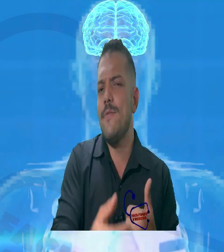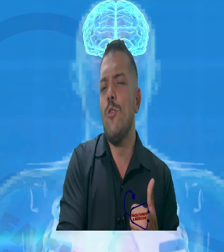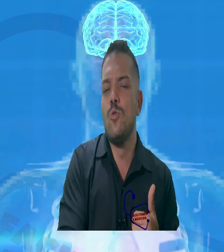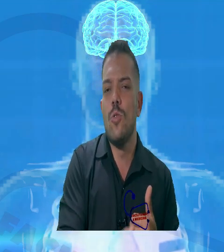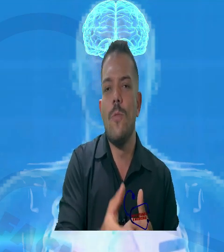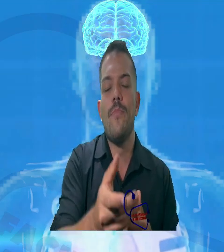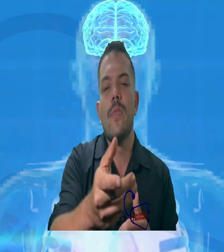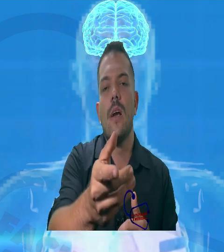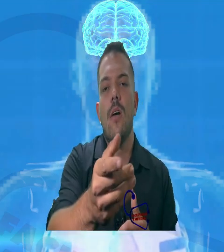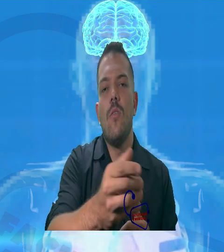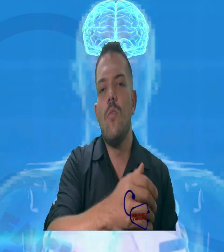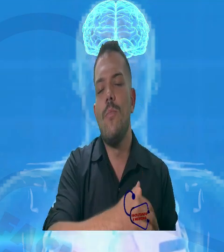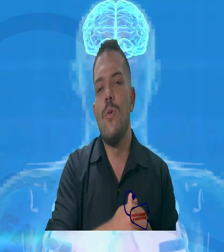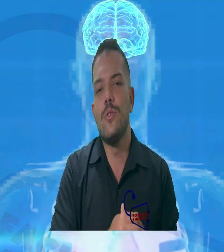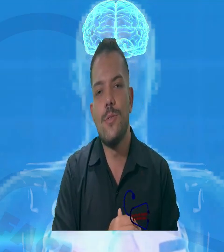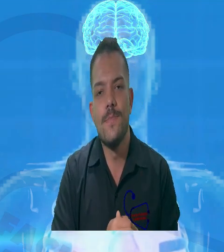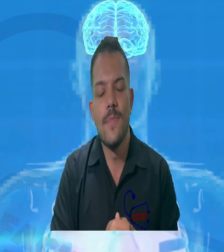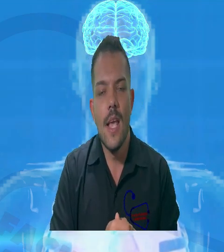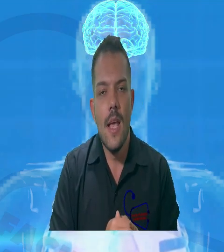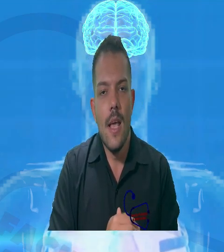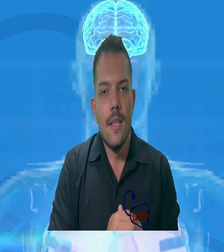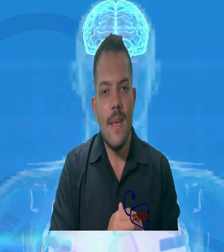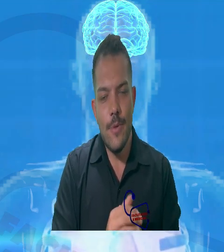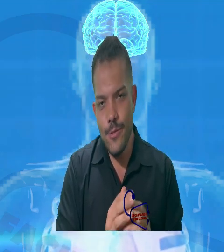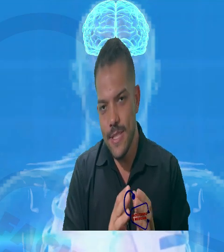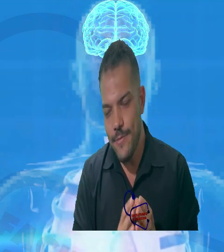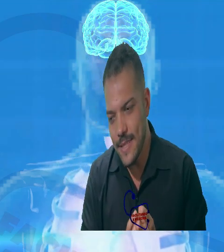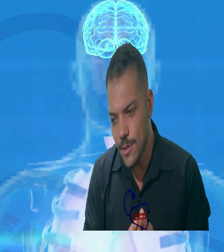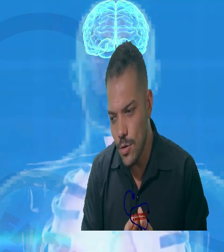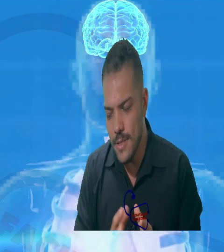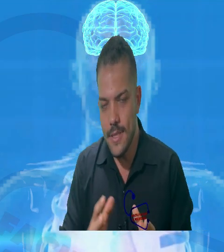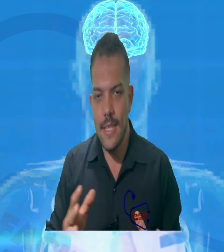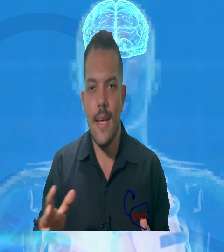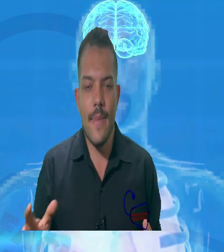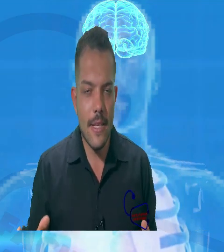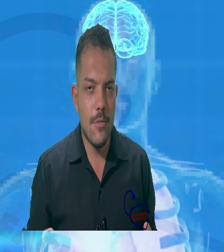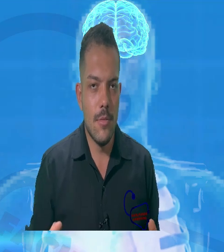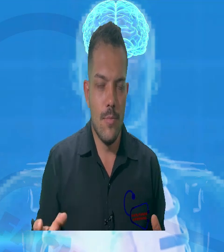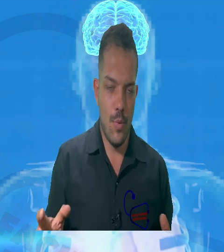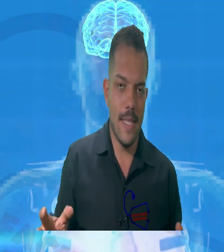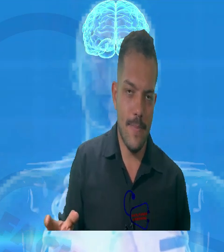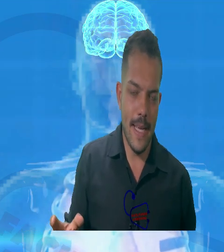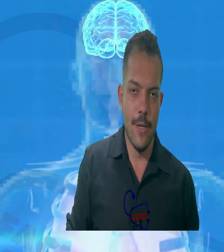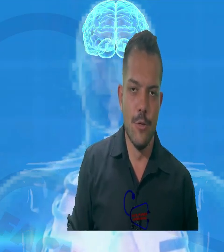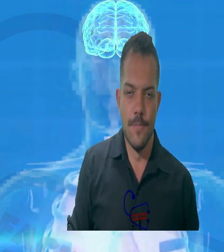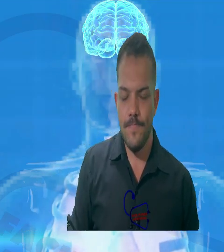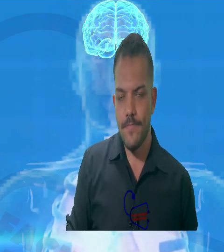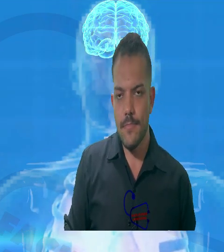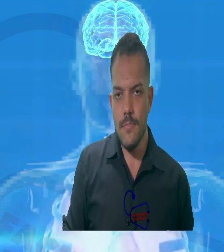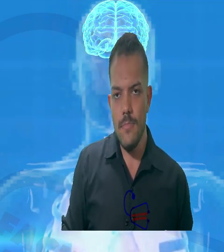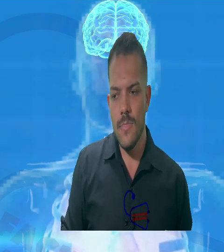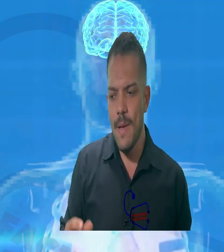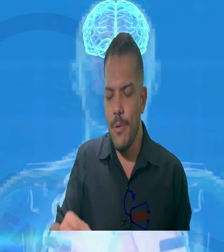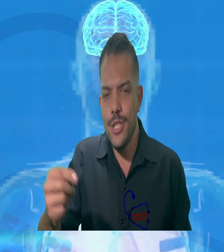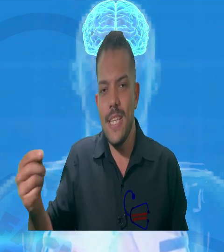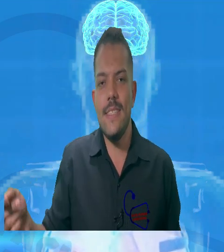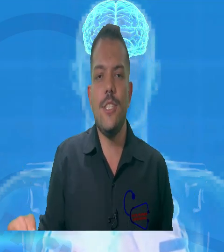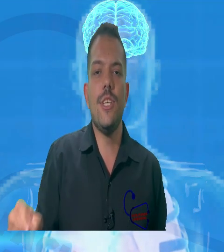a point came back after you did all this treatment for that period after 15 days